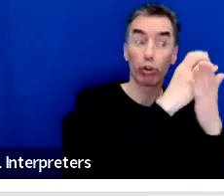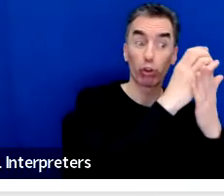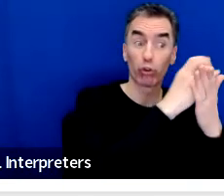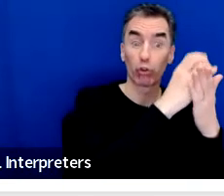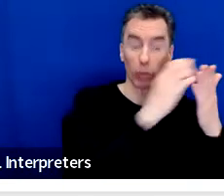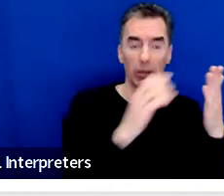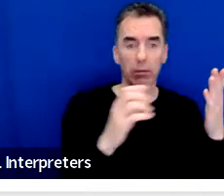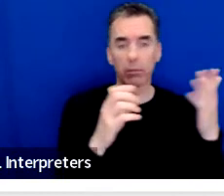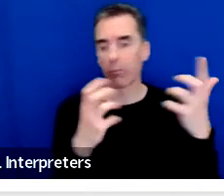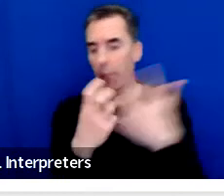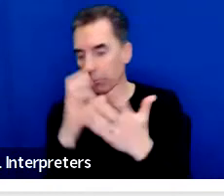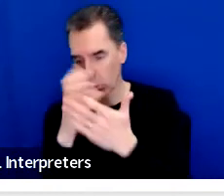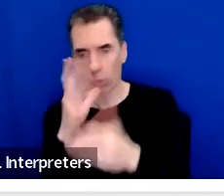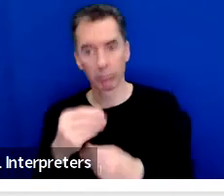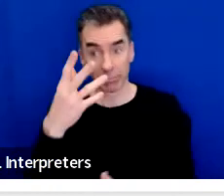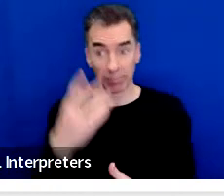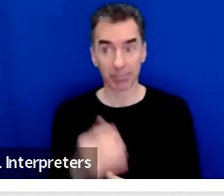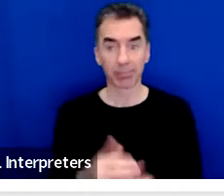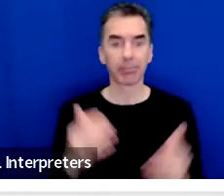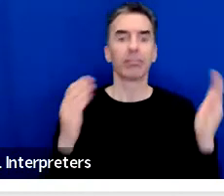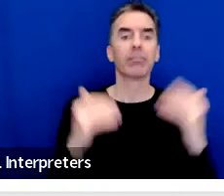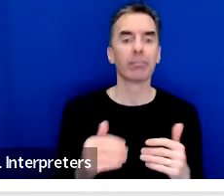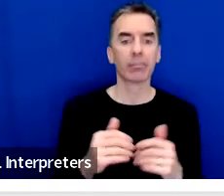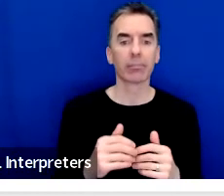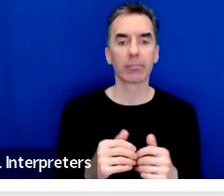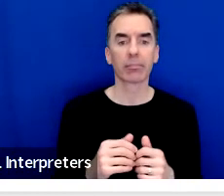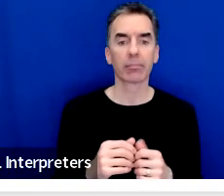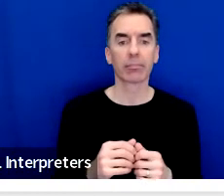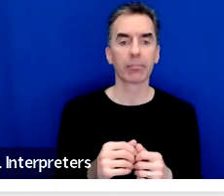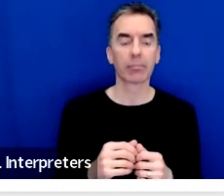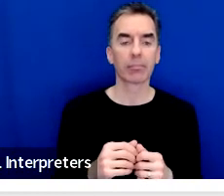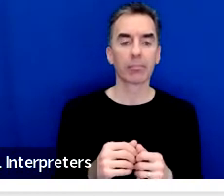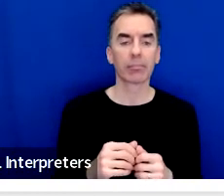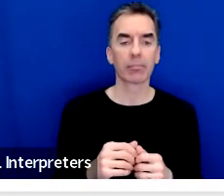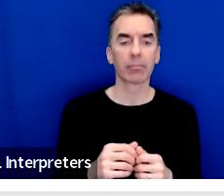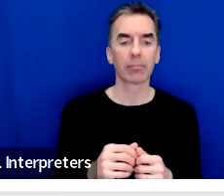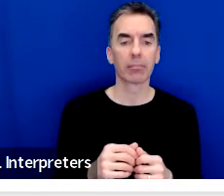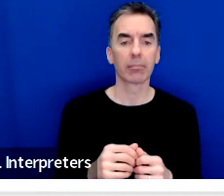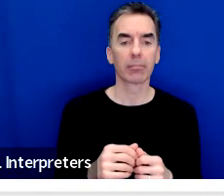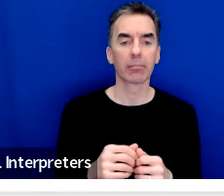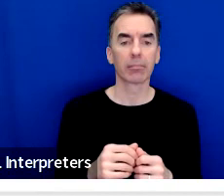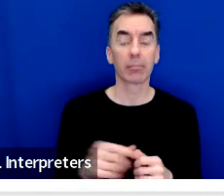Within these texts, we also have some really cool features. So you can highlight the student can highlight directly on the text.